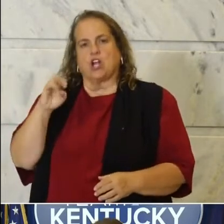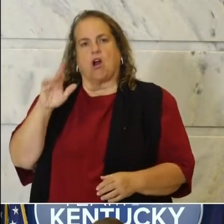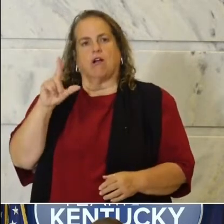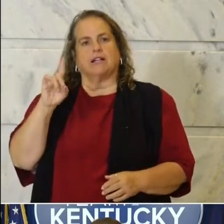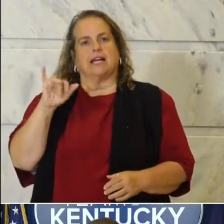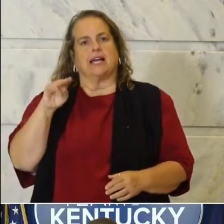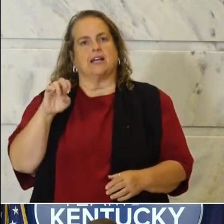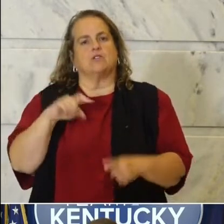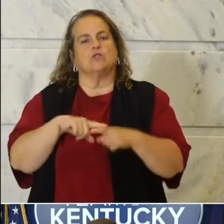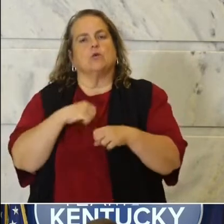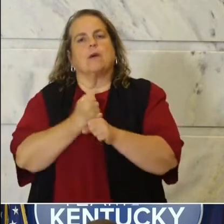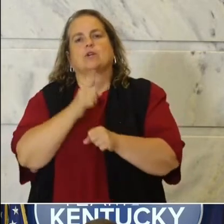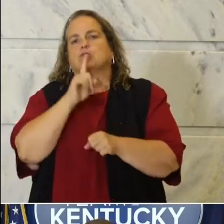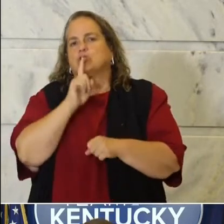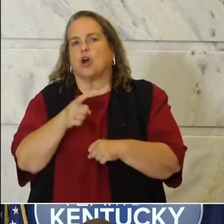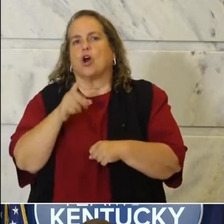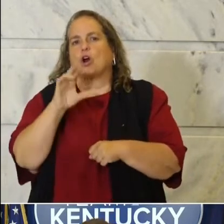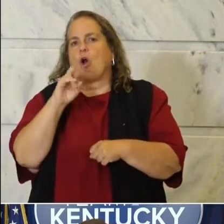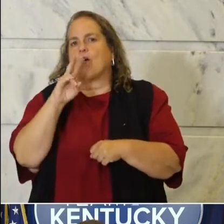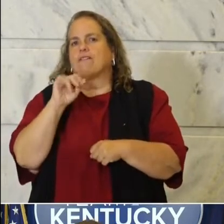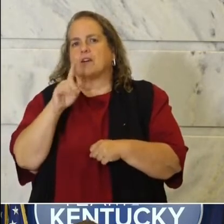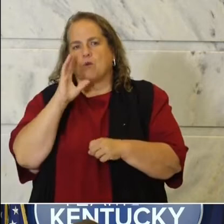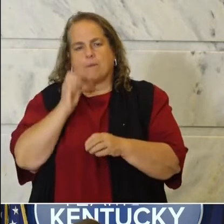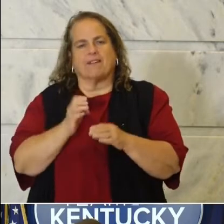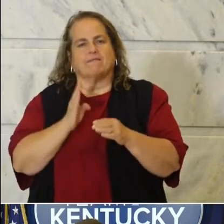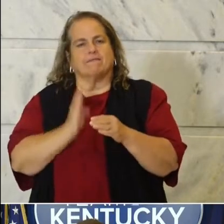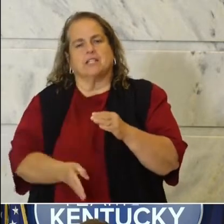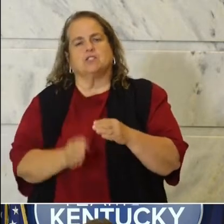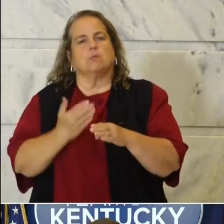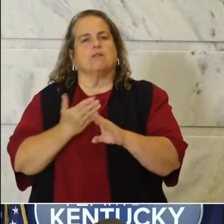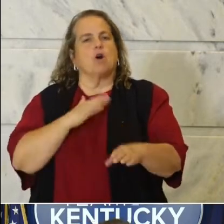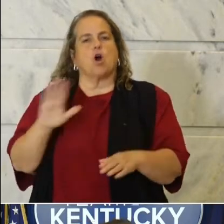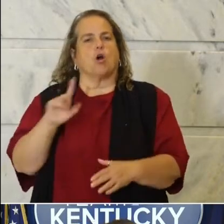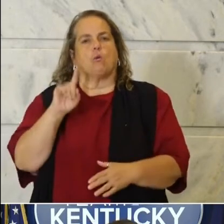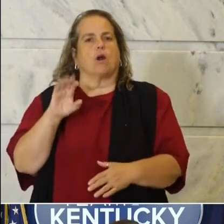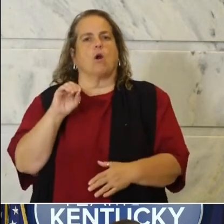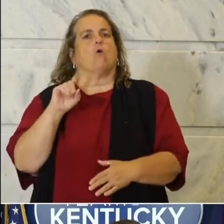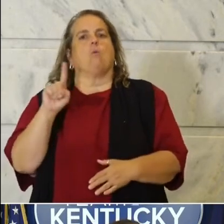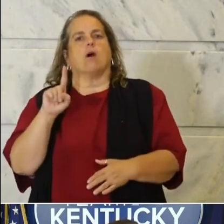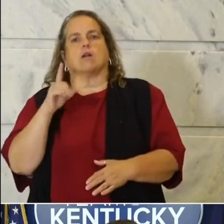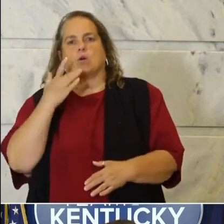will be over by her 101st birthday. I believe that. And I can't wait for her